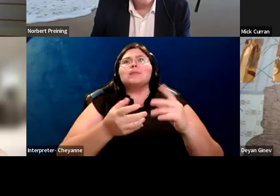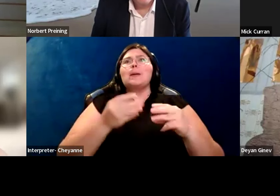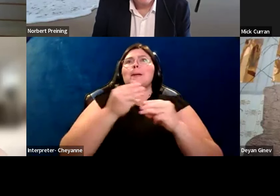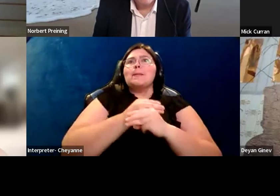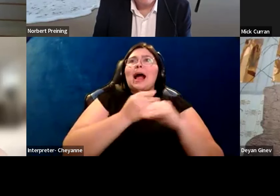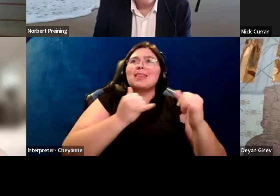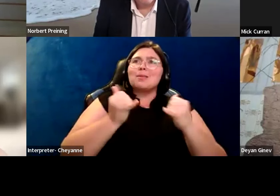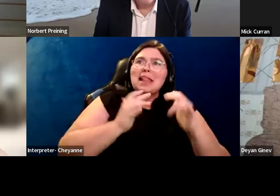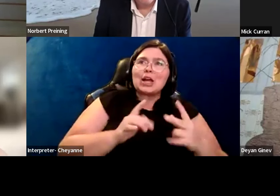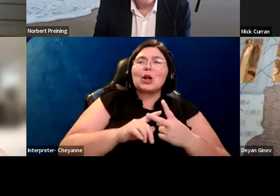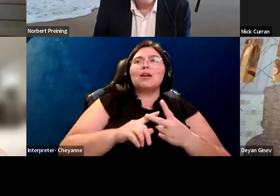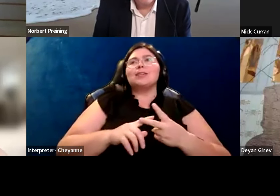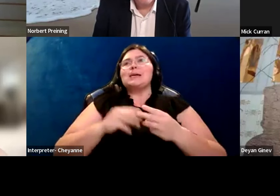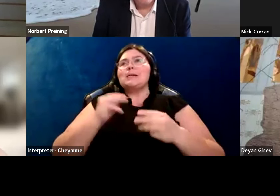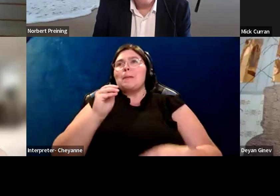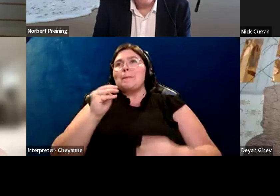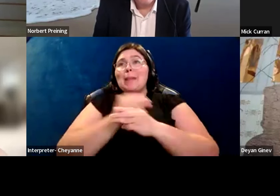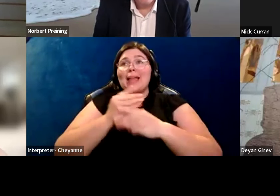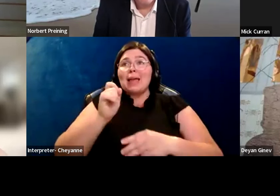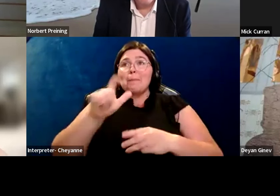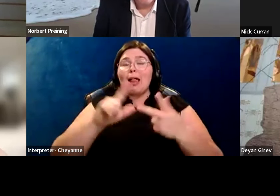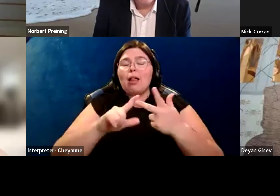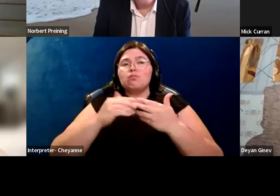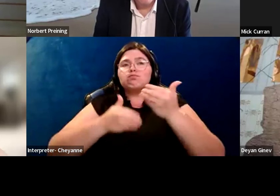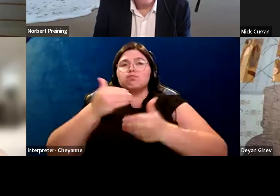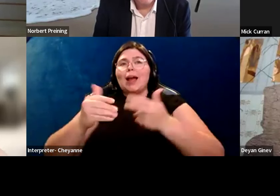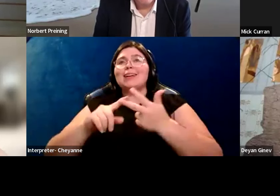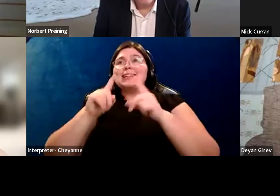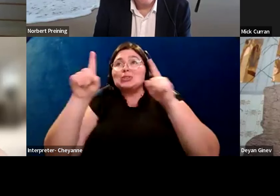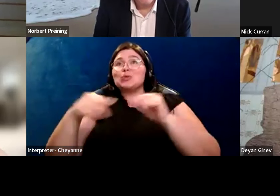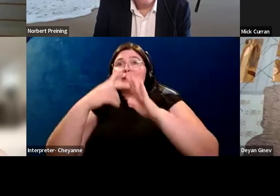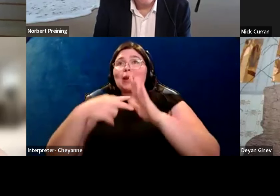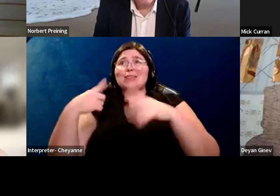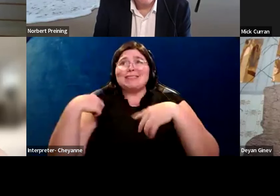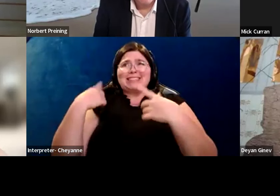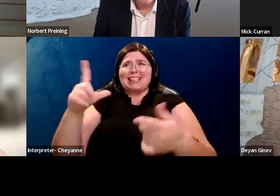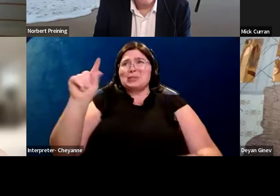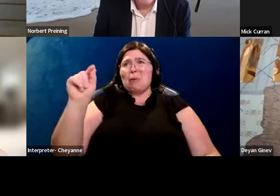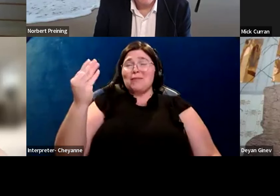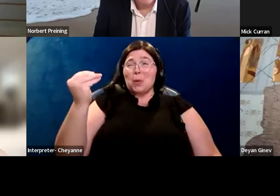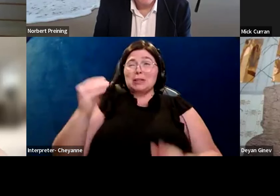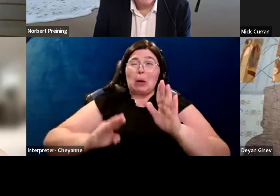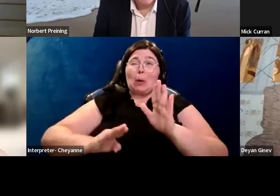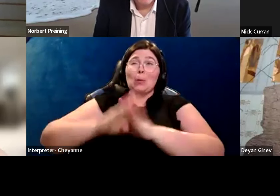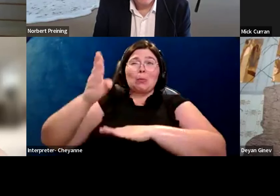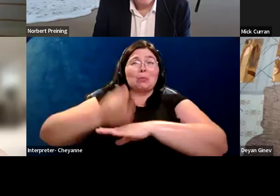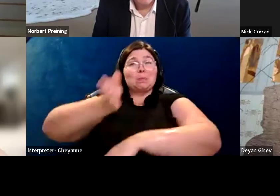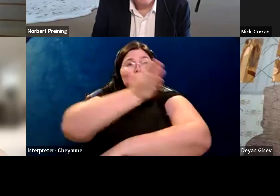and processing of MathML and screen readers since about 2014 or so. And there are so many different wonderful ideas.